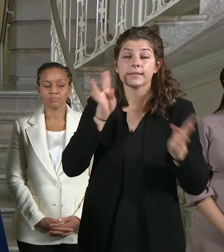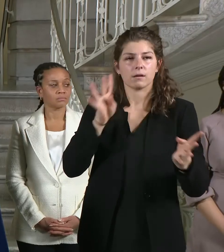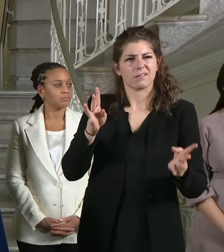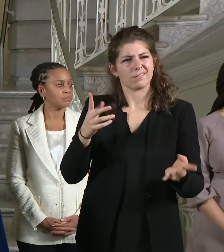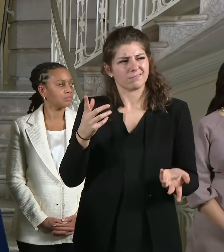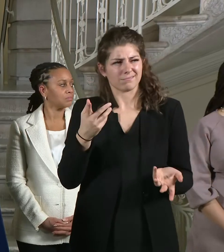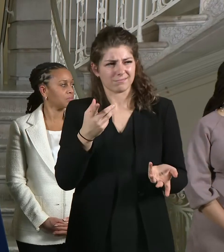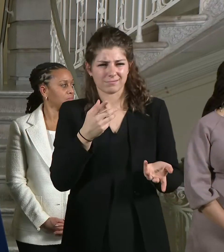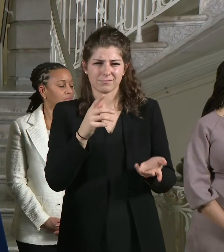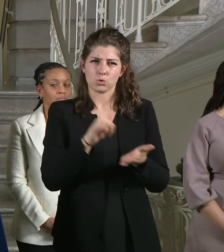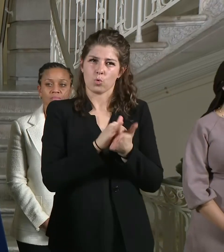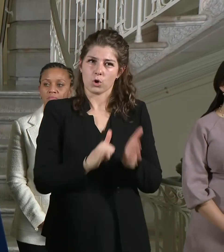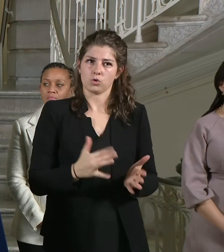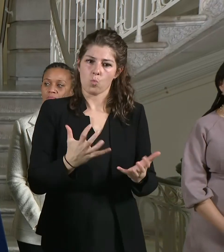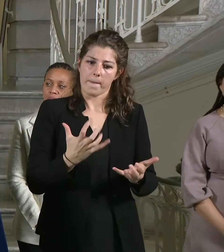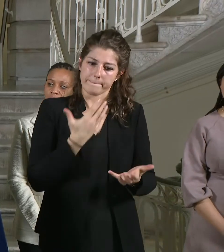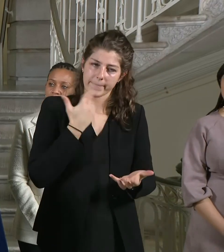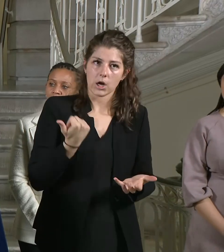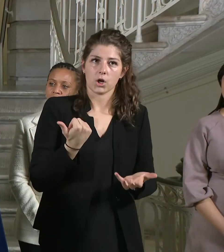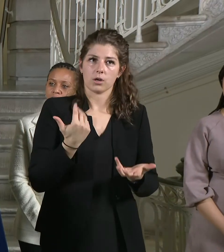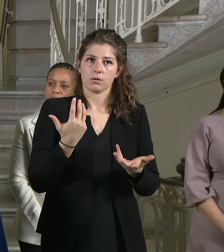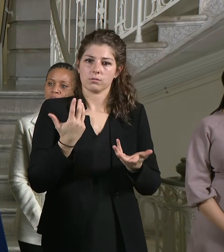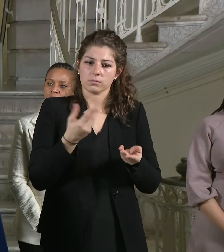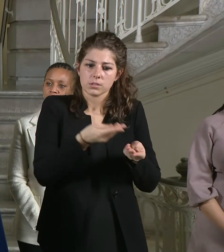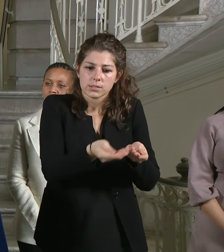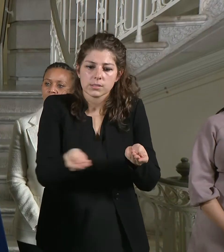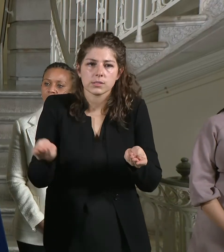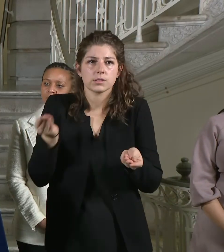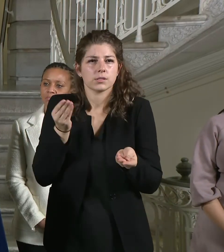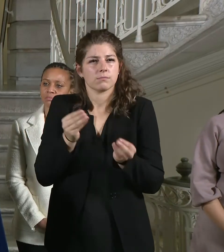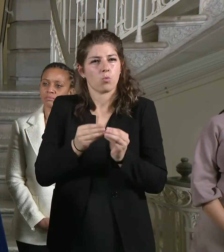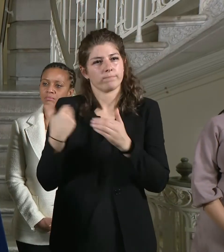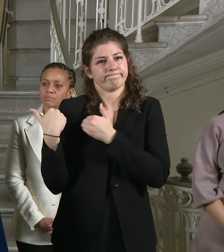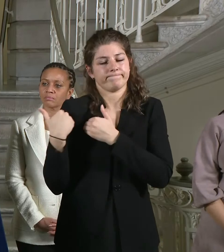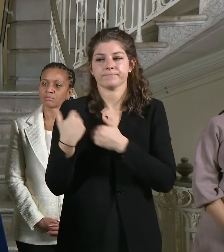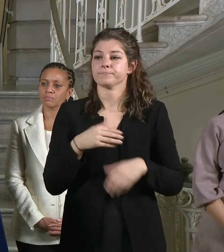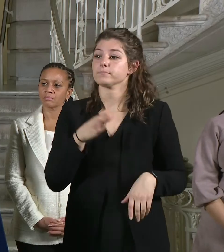APPROPRIATELY. NEW YORKERS DESERVE BETTER THAN HOW WE BEEN